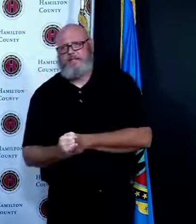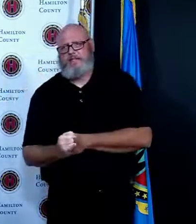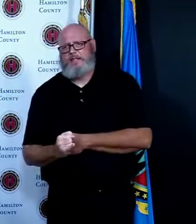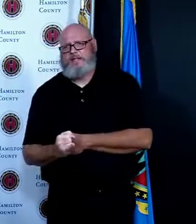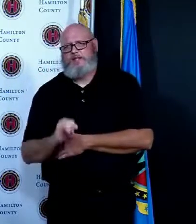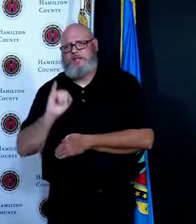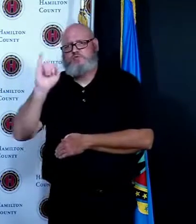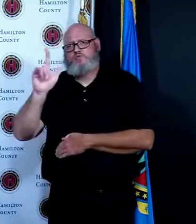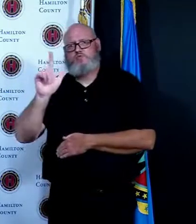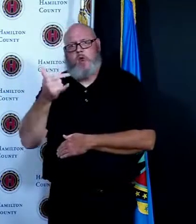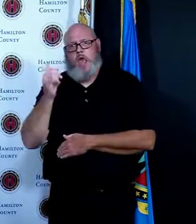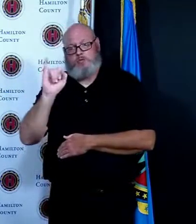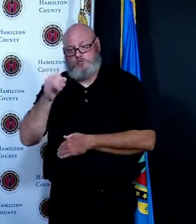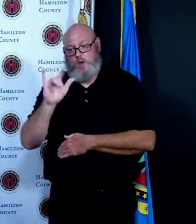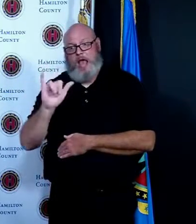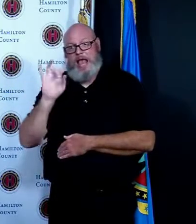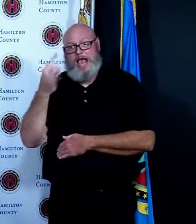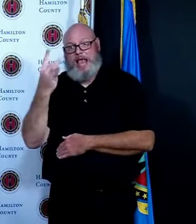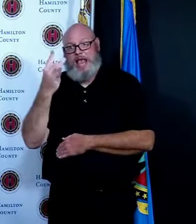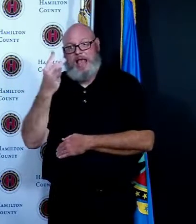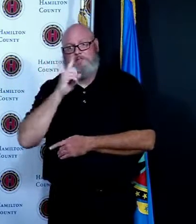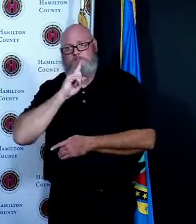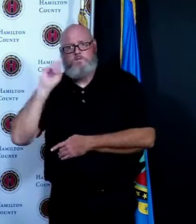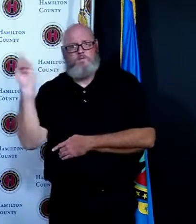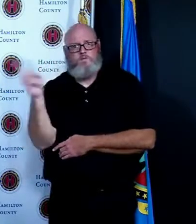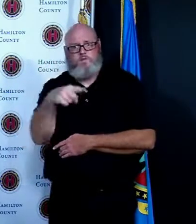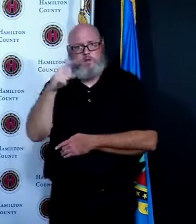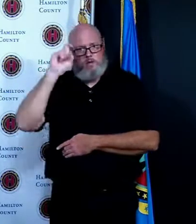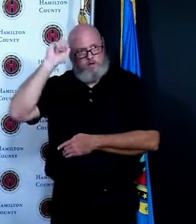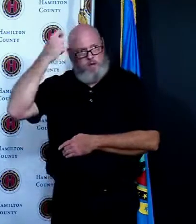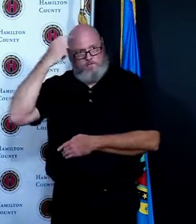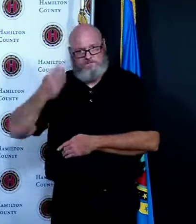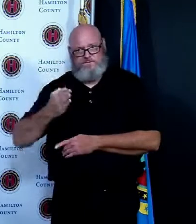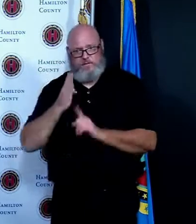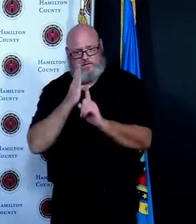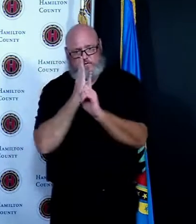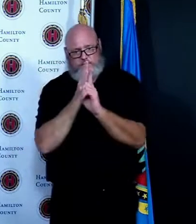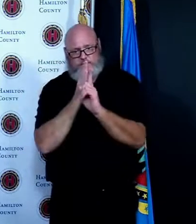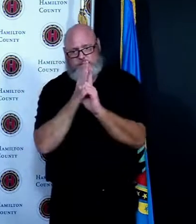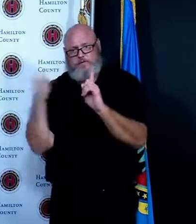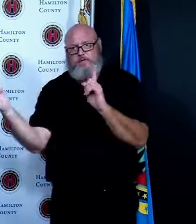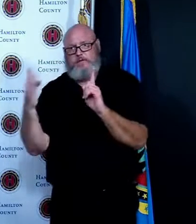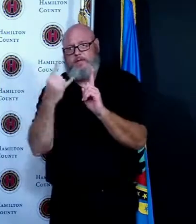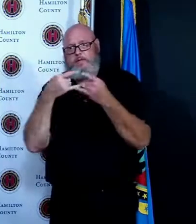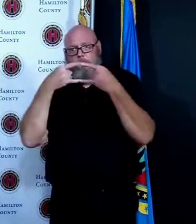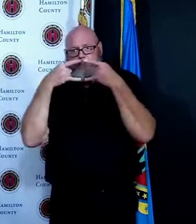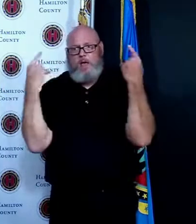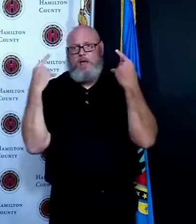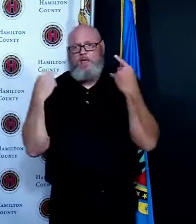mask wearing is compliance hasn't gone down and you know second to that I mean you also talked